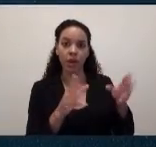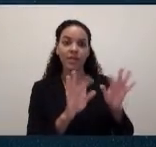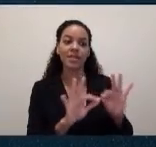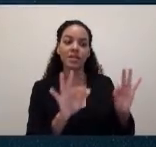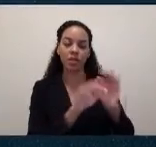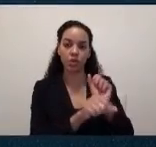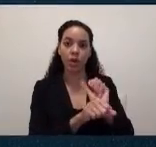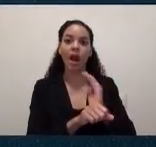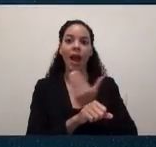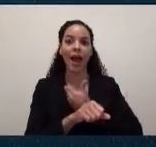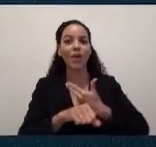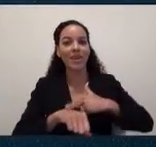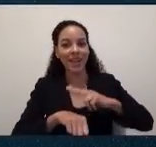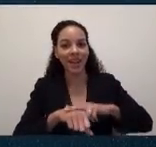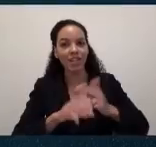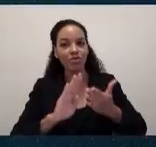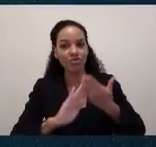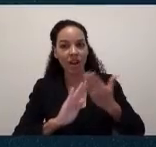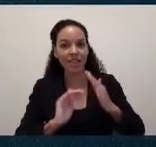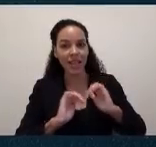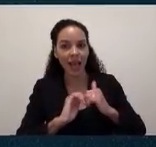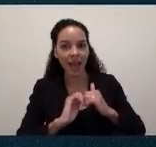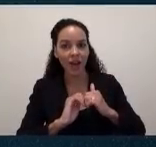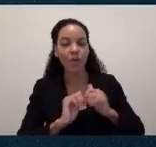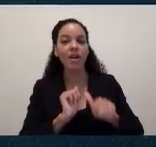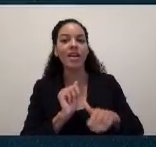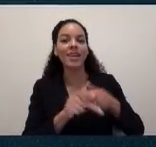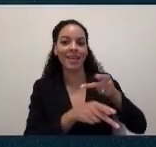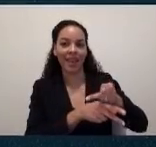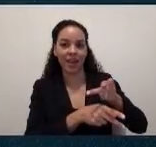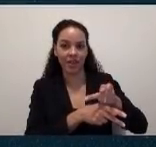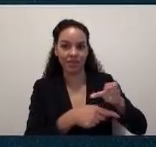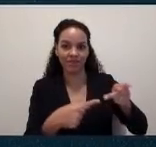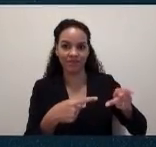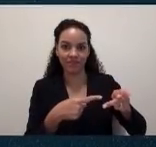and therefore, our nation must invest in care.